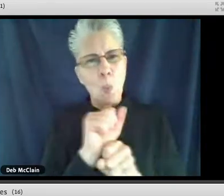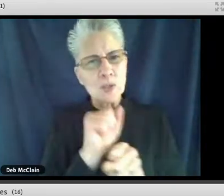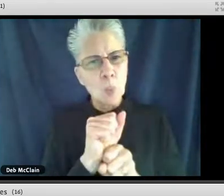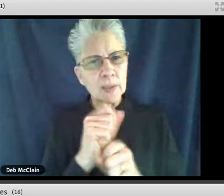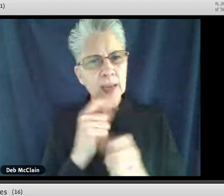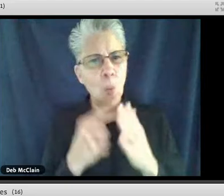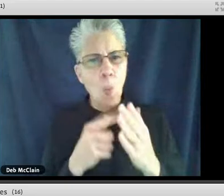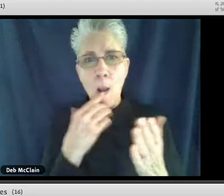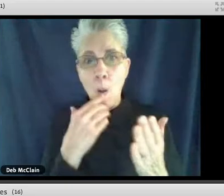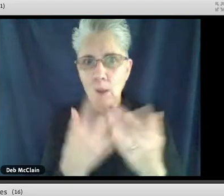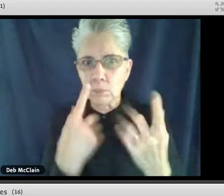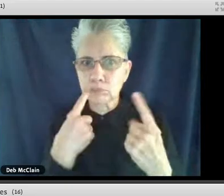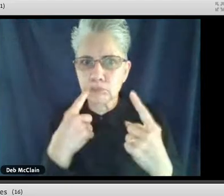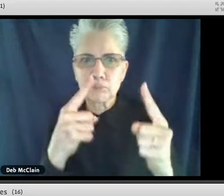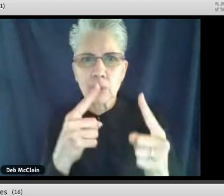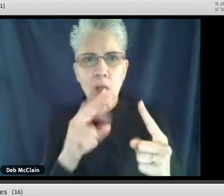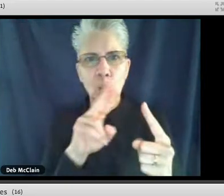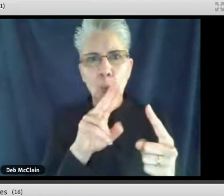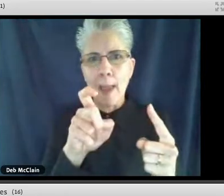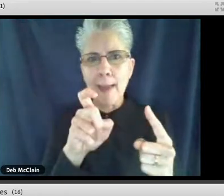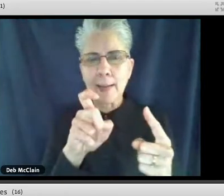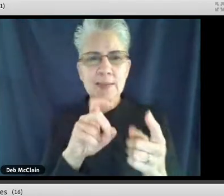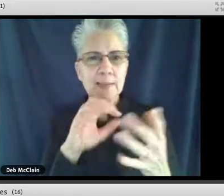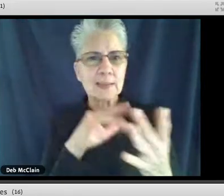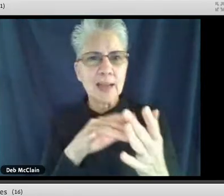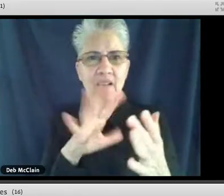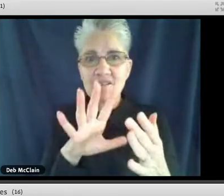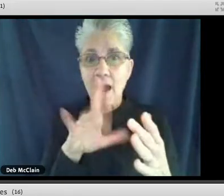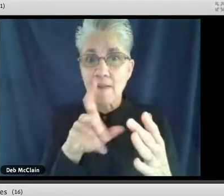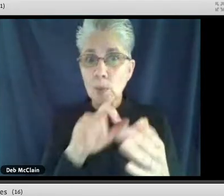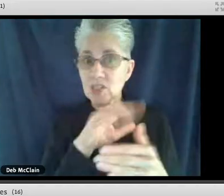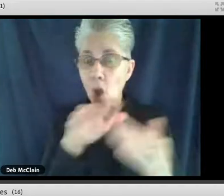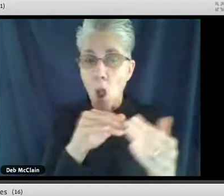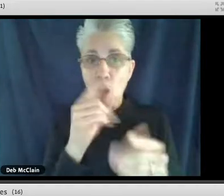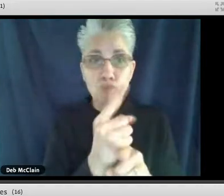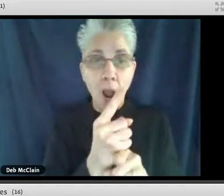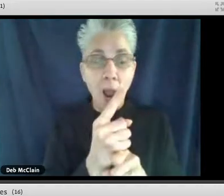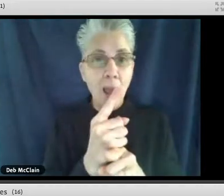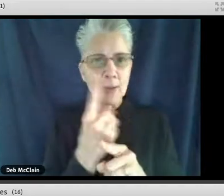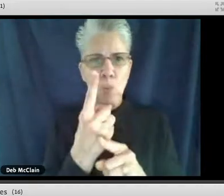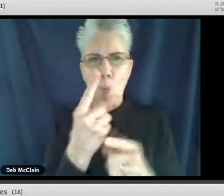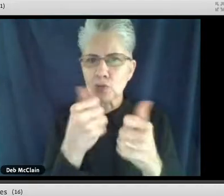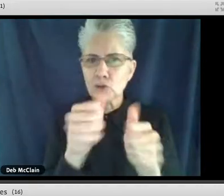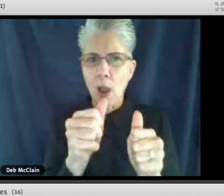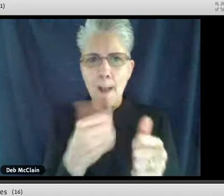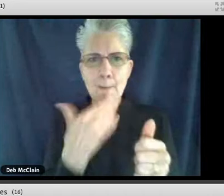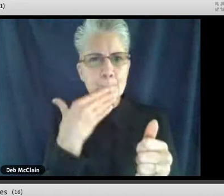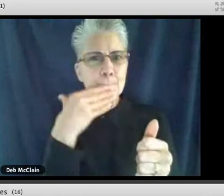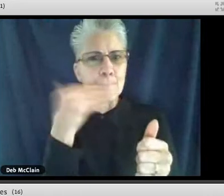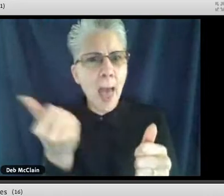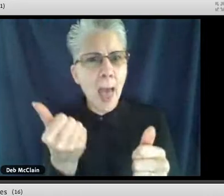We did those UX studies. What were the five questions that everybody got right in one try? Let's put those over there and pat ourselves